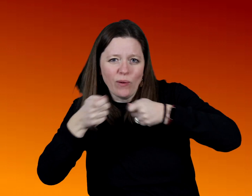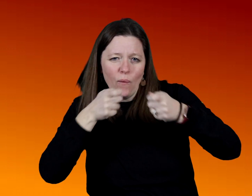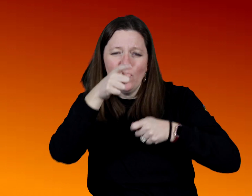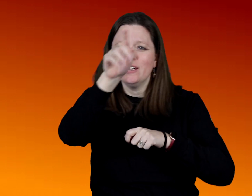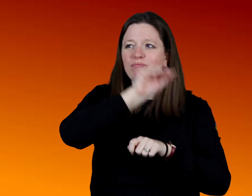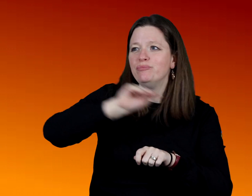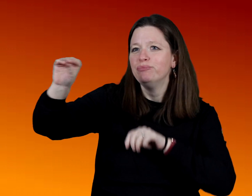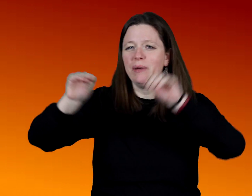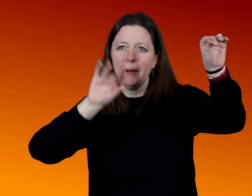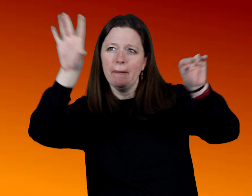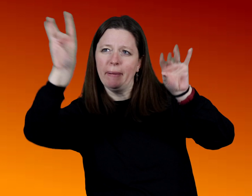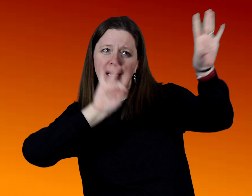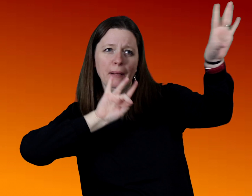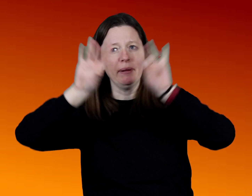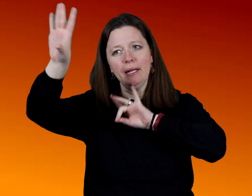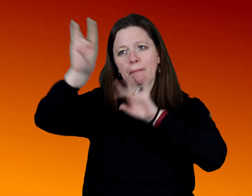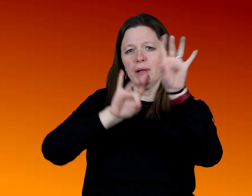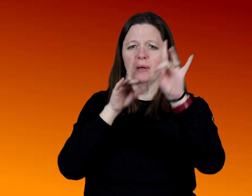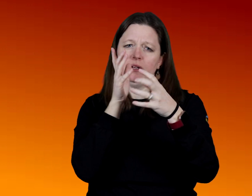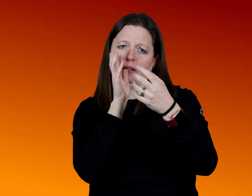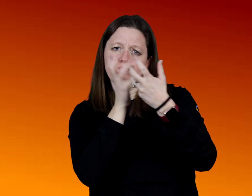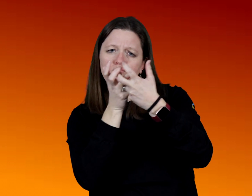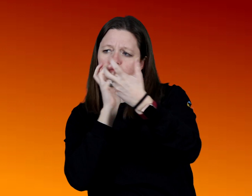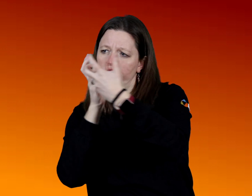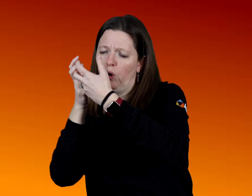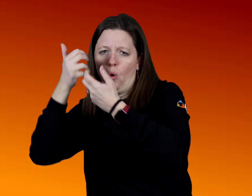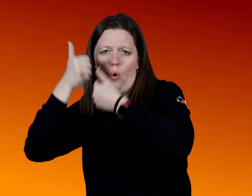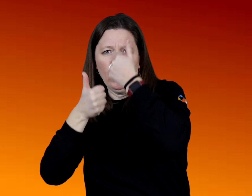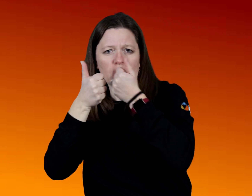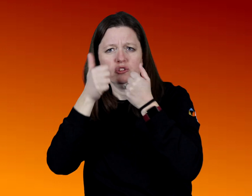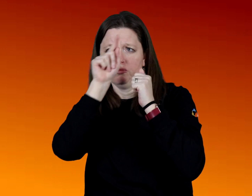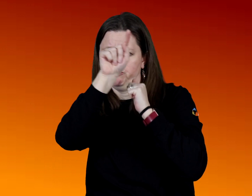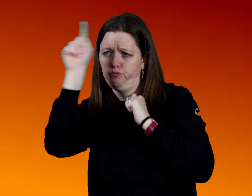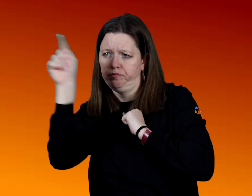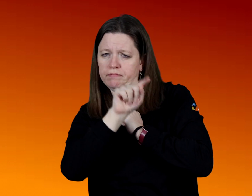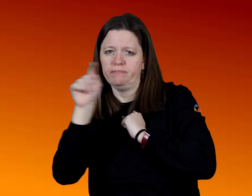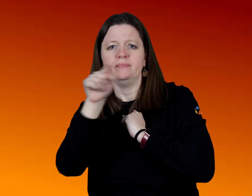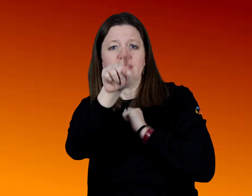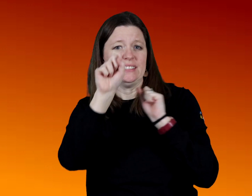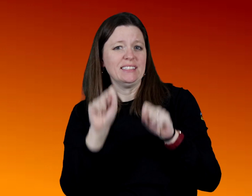pick your own interpreters that best satisfy your interpreting needs.